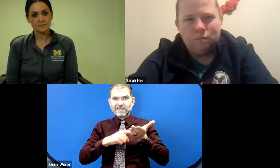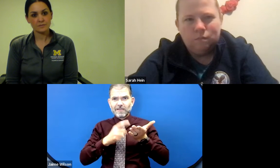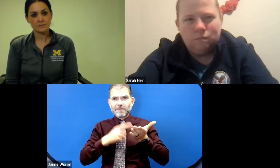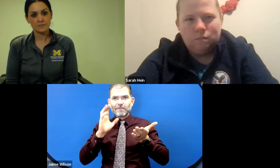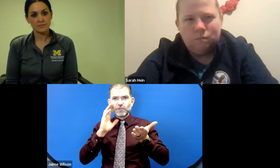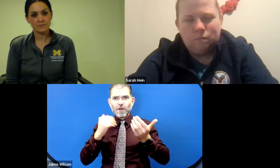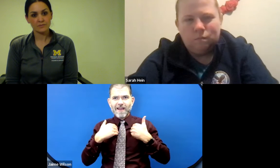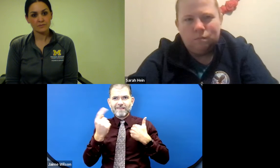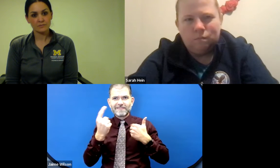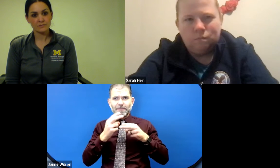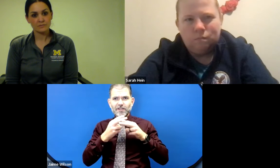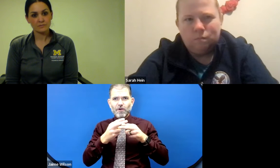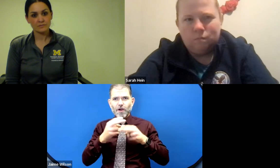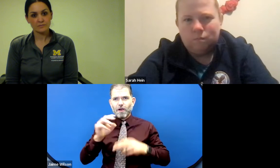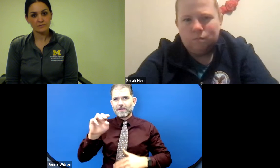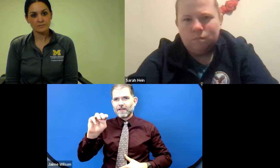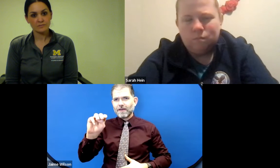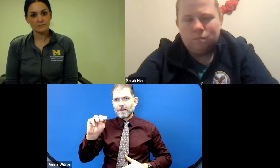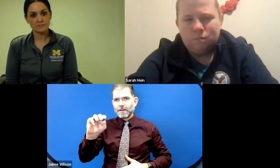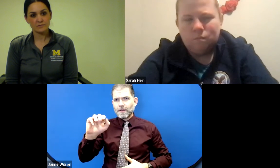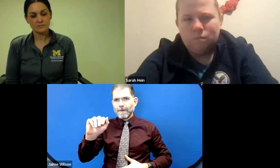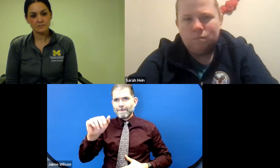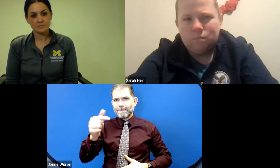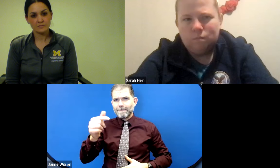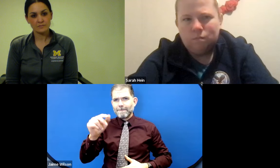ASL Interpreter: How they walk also will sometimes have something called